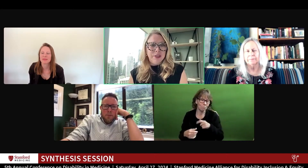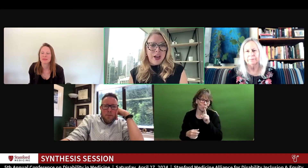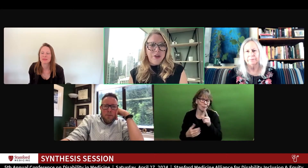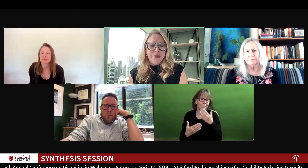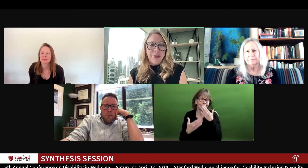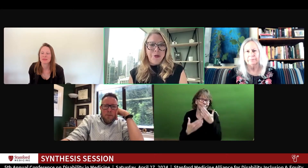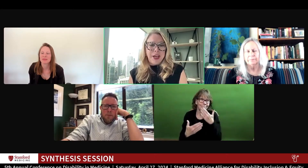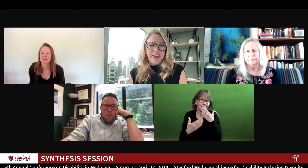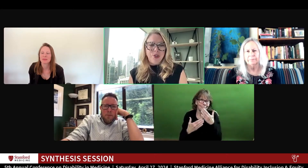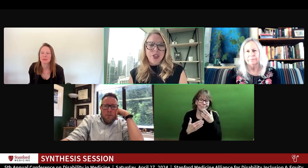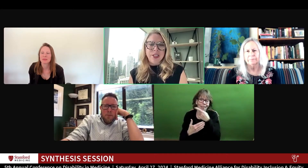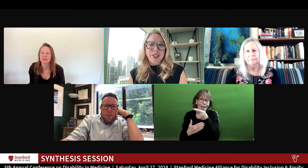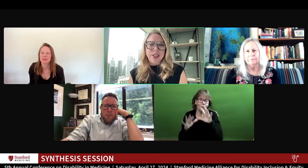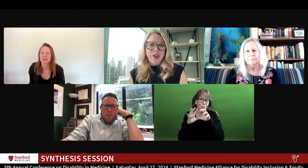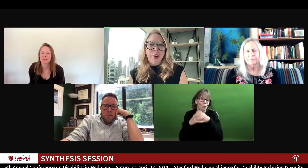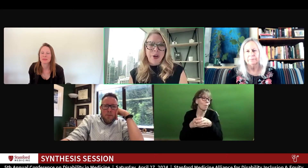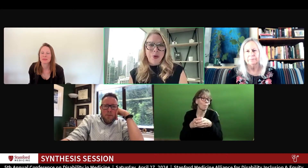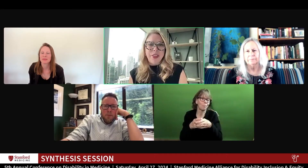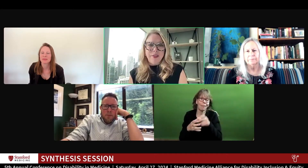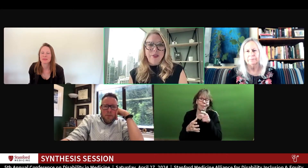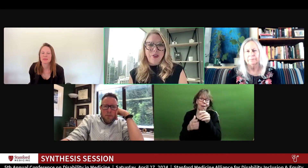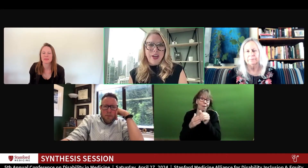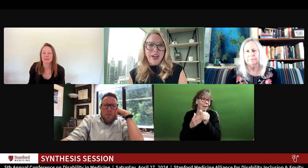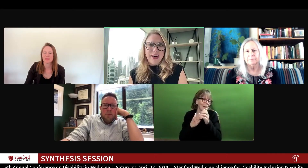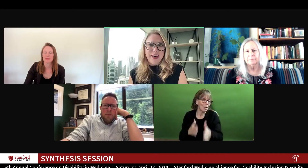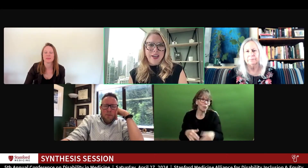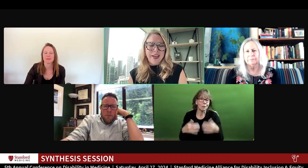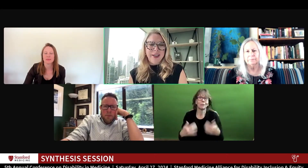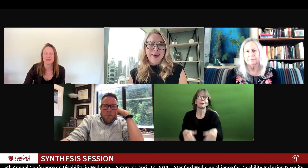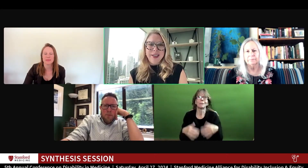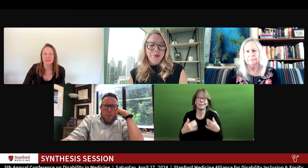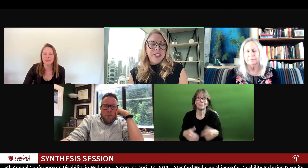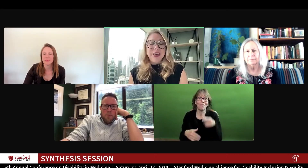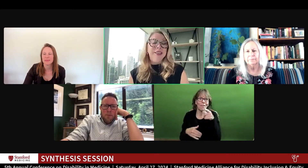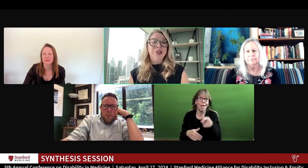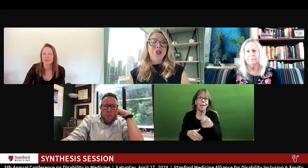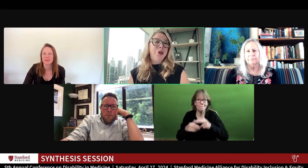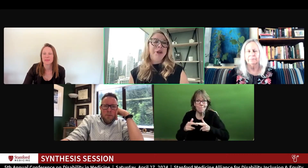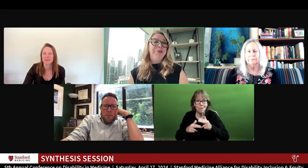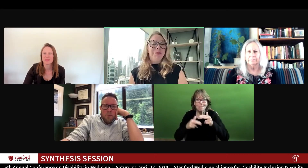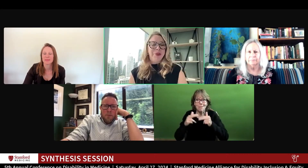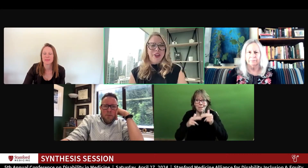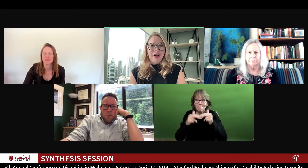of that group and just knowing what they've created. We send so many people